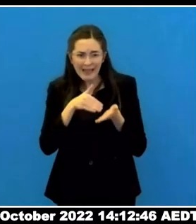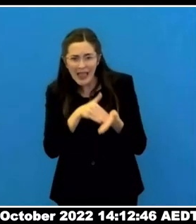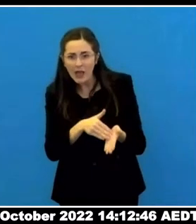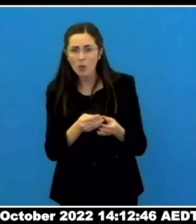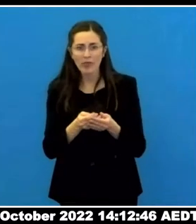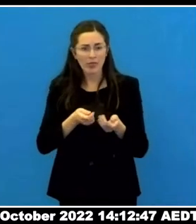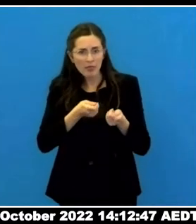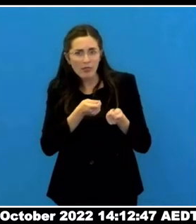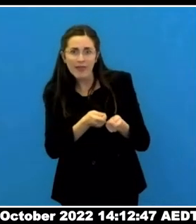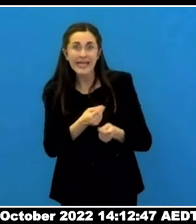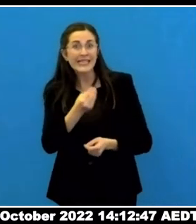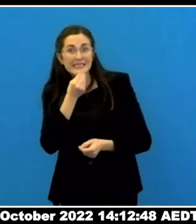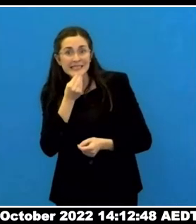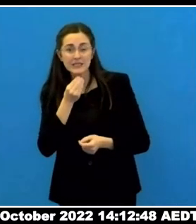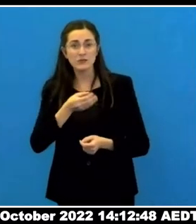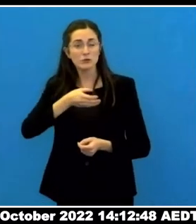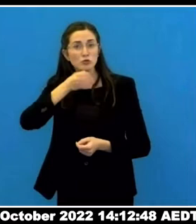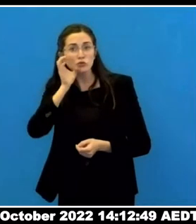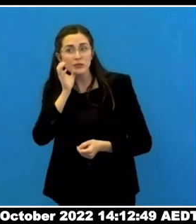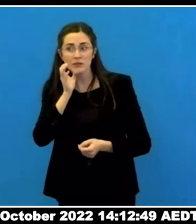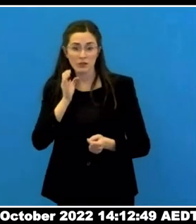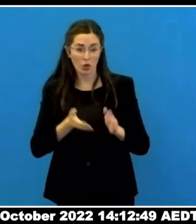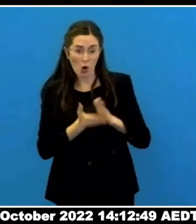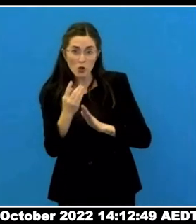drinking, toileting and showering.